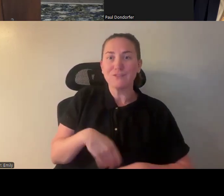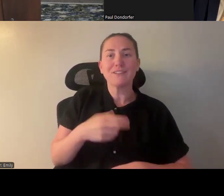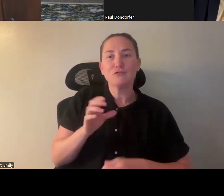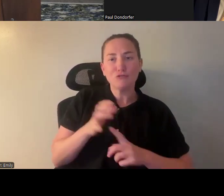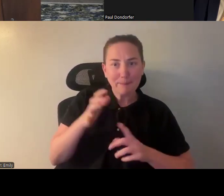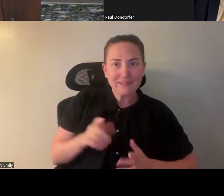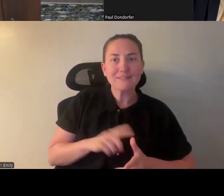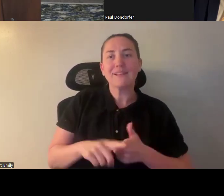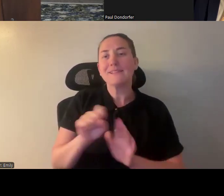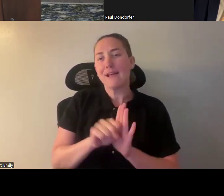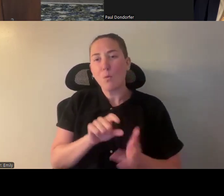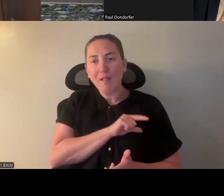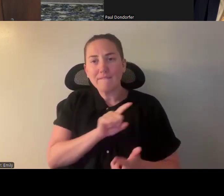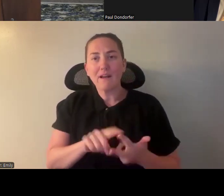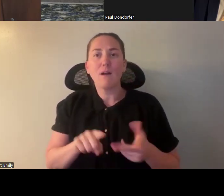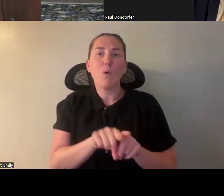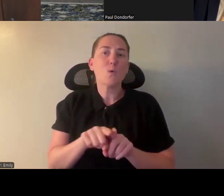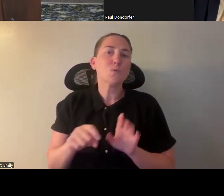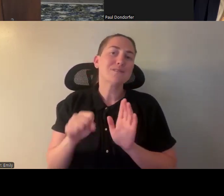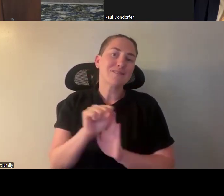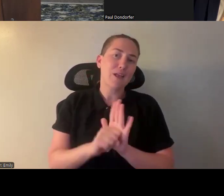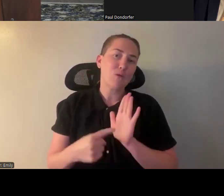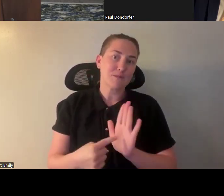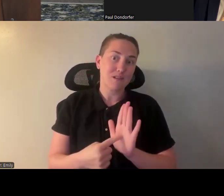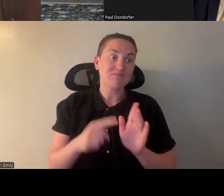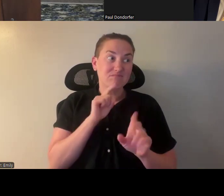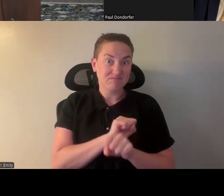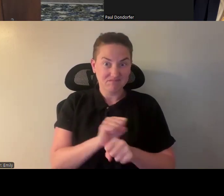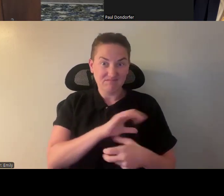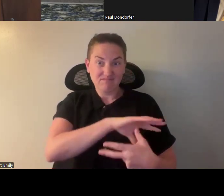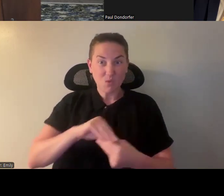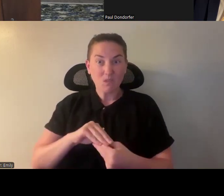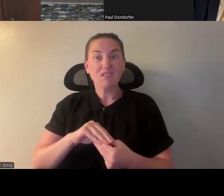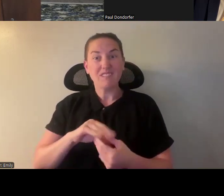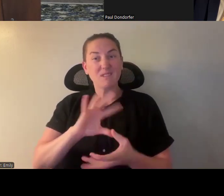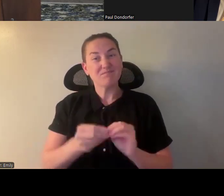qualifier champions and state representatives while combining for nearly 500 wins And whereas